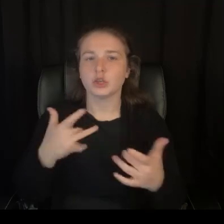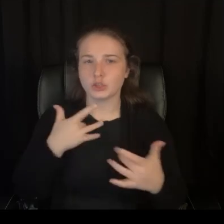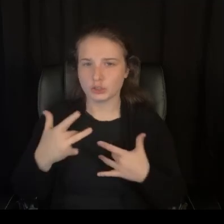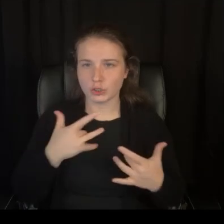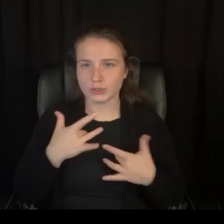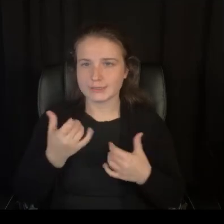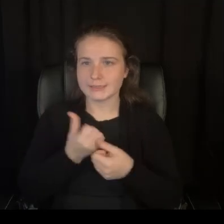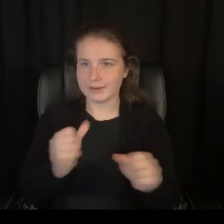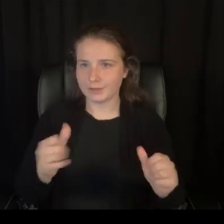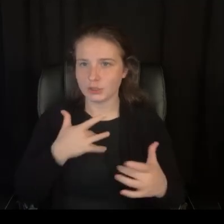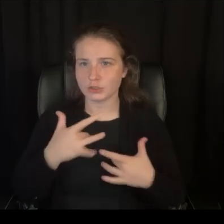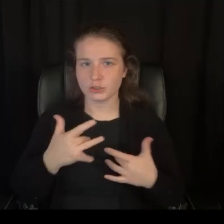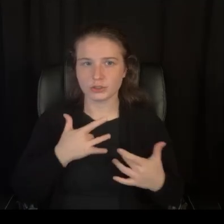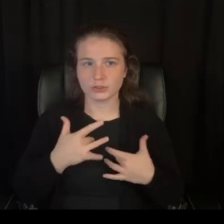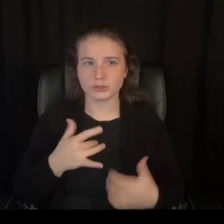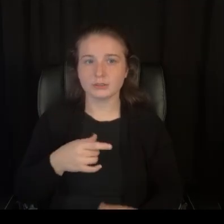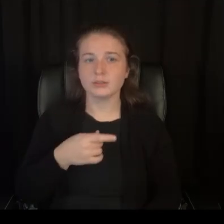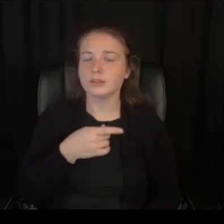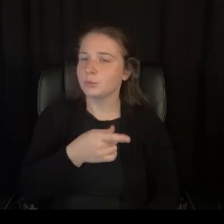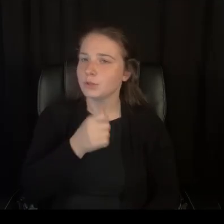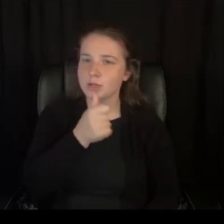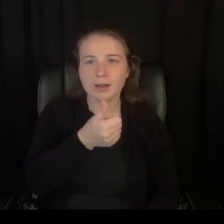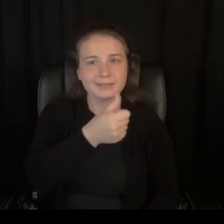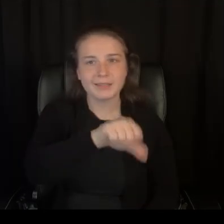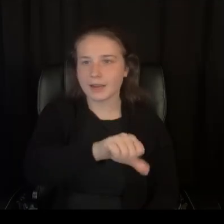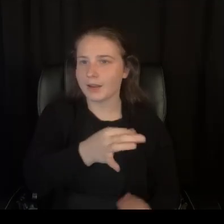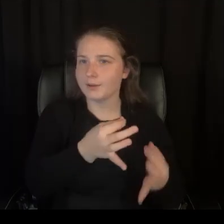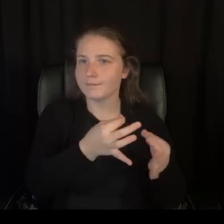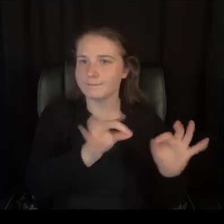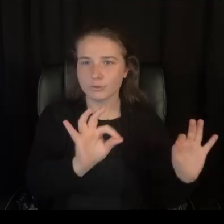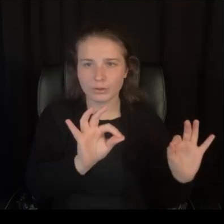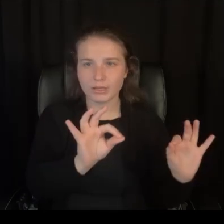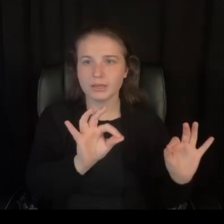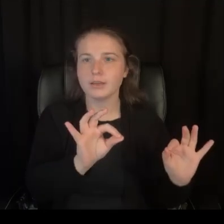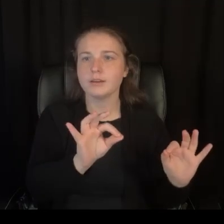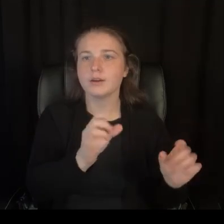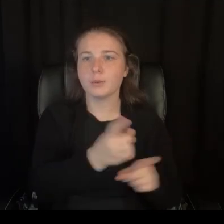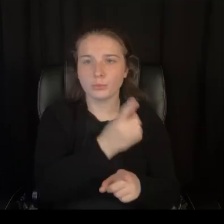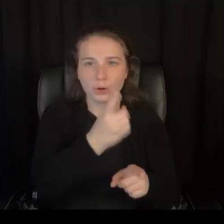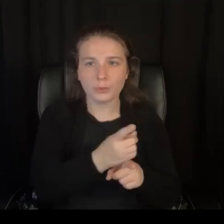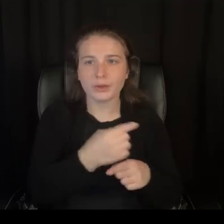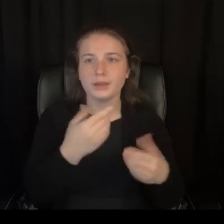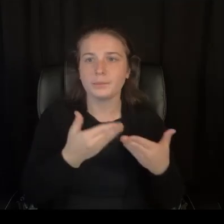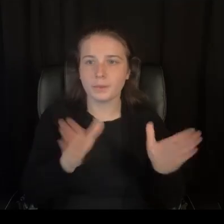The district did not deny a free appropriate public education or FAPE to